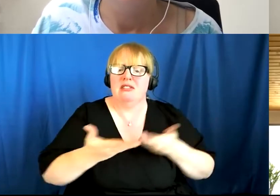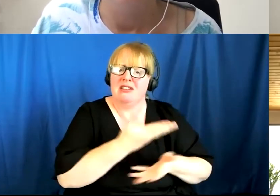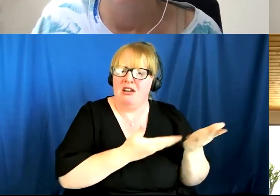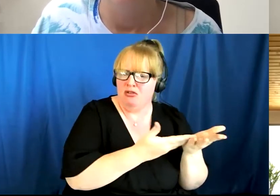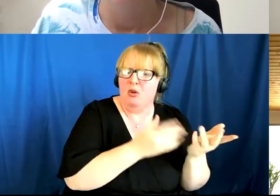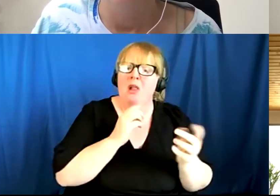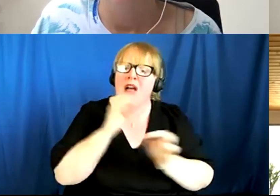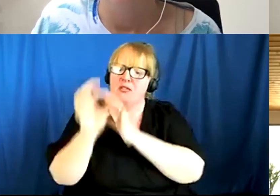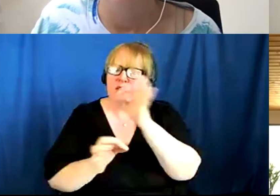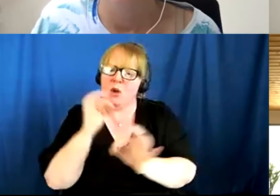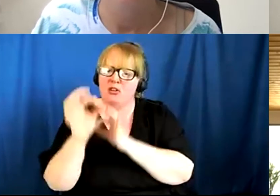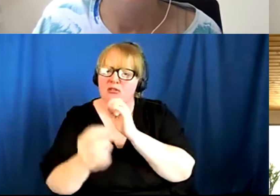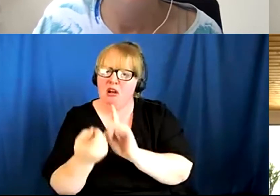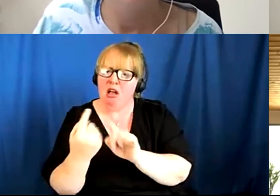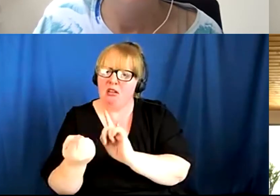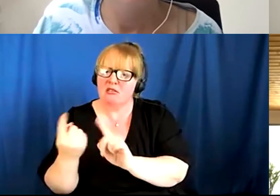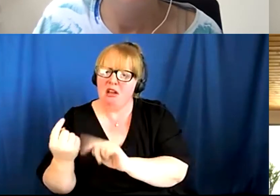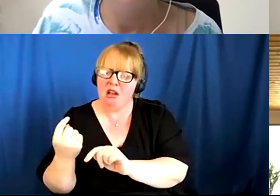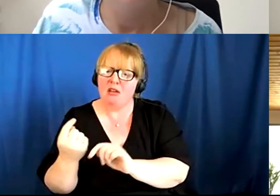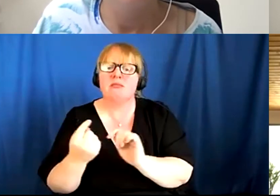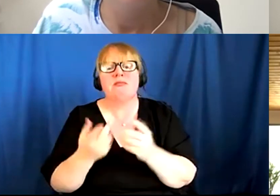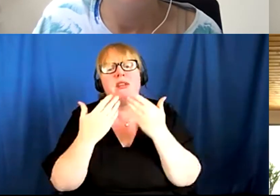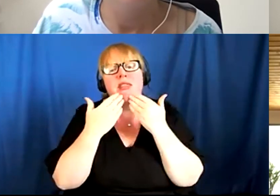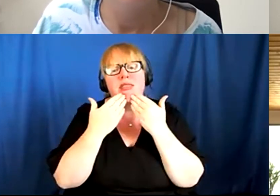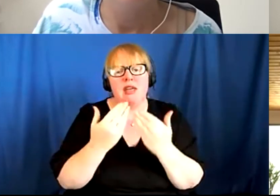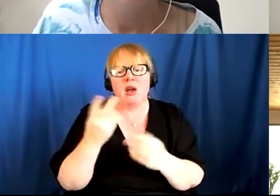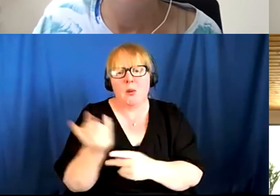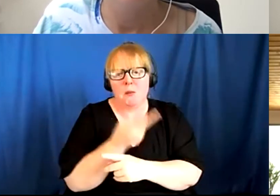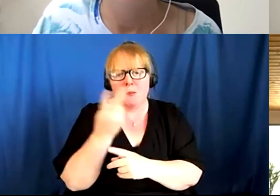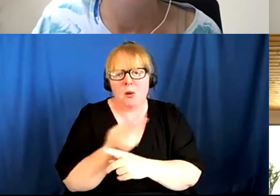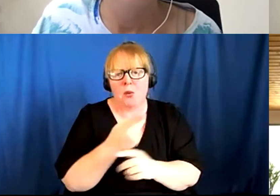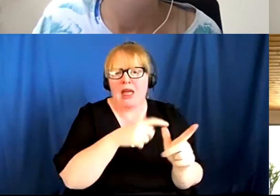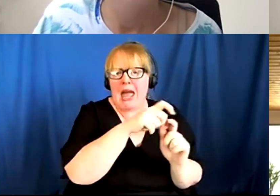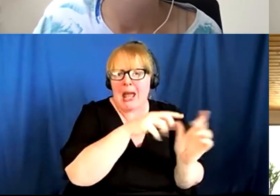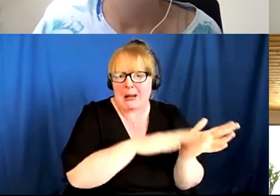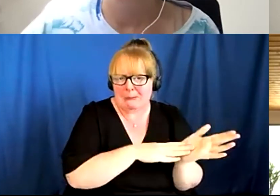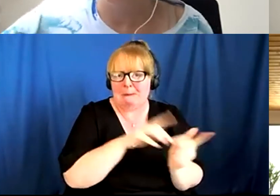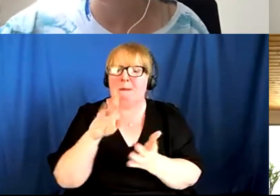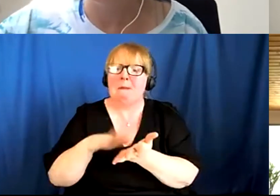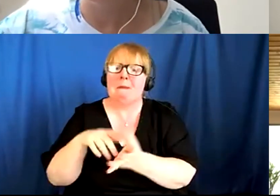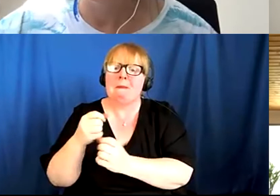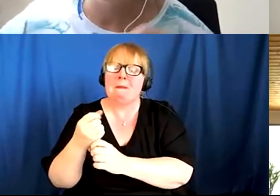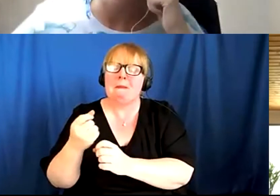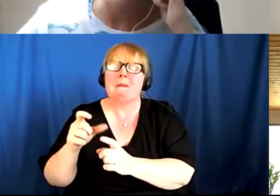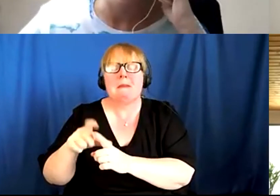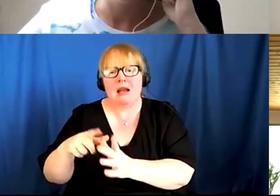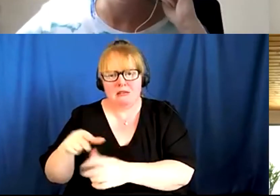So, thank you so much, both Adam and Magda. And it's, you know, it's great to see